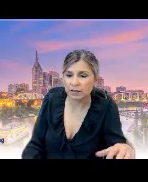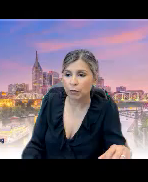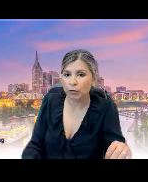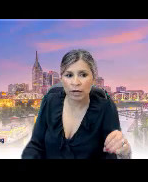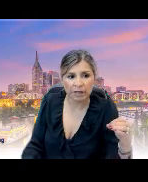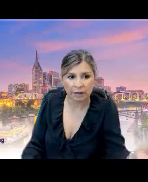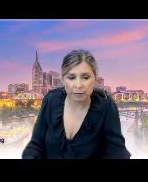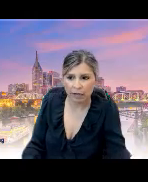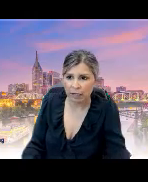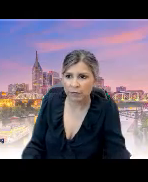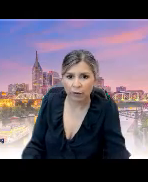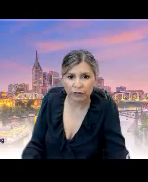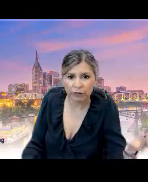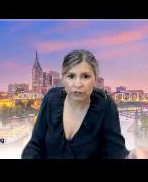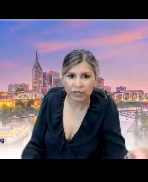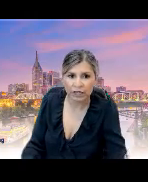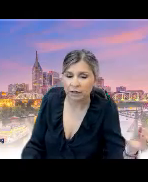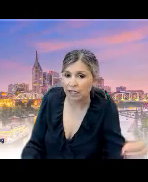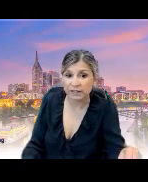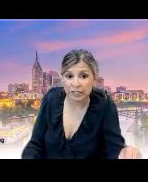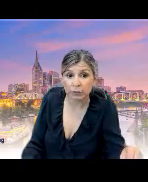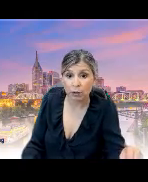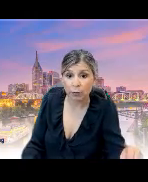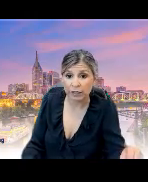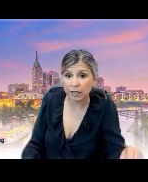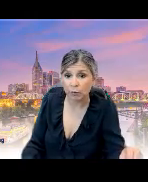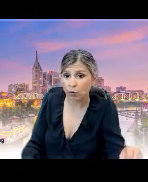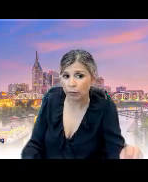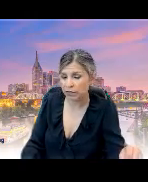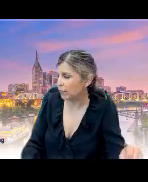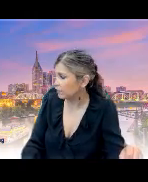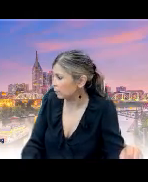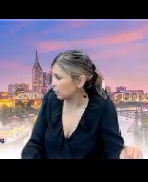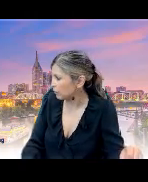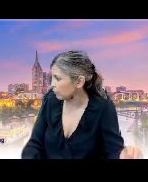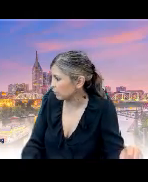This is a program that involves a fee unless deemed low income or receiving